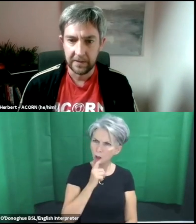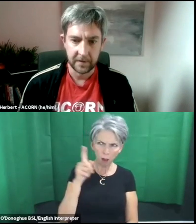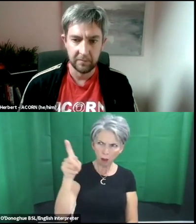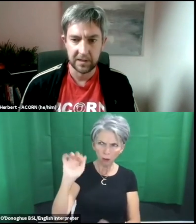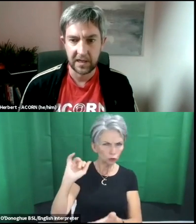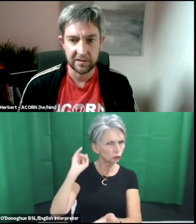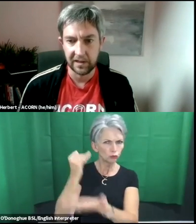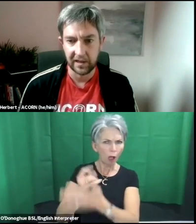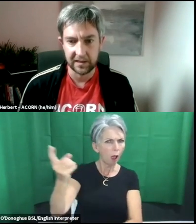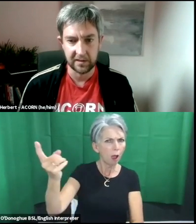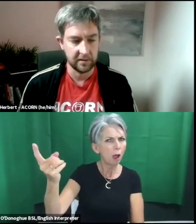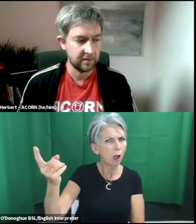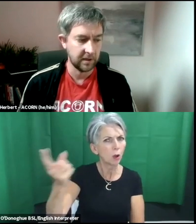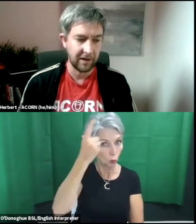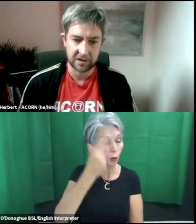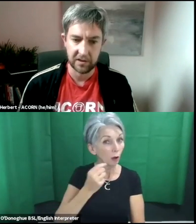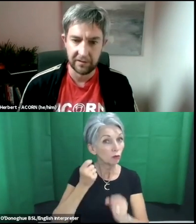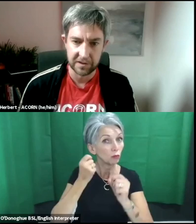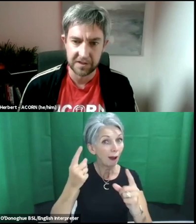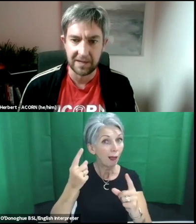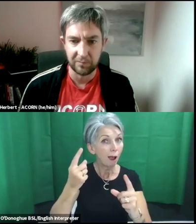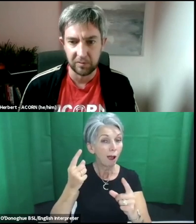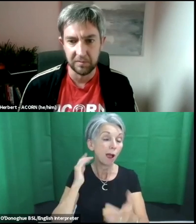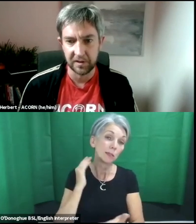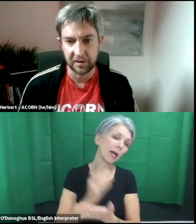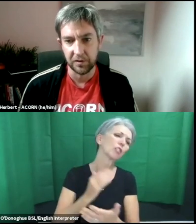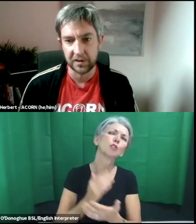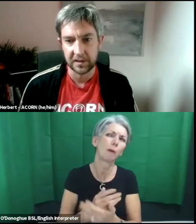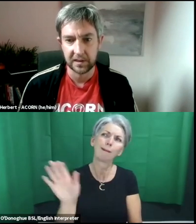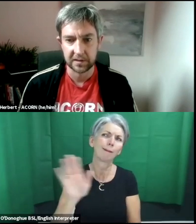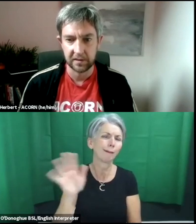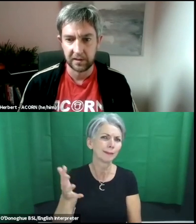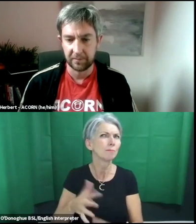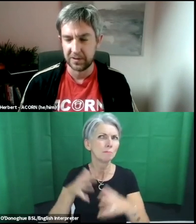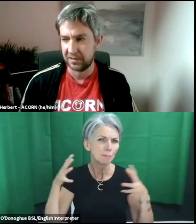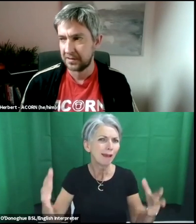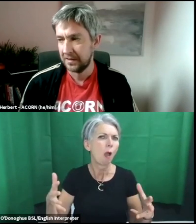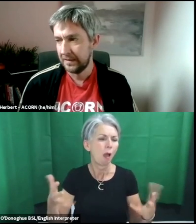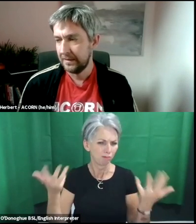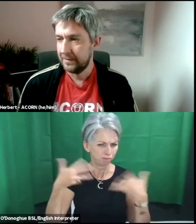And then we can start to realise that actually there are systemic problems that are causing these things that happen to us.